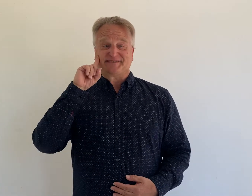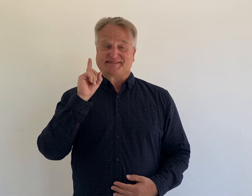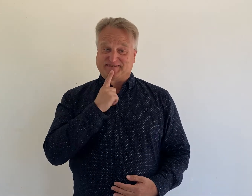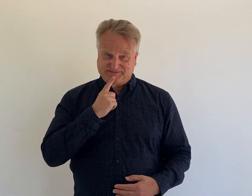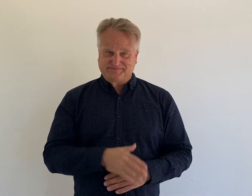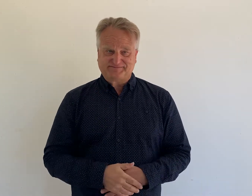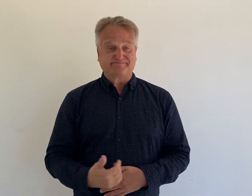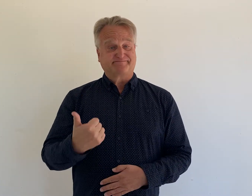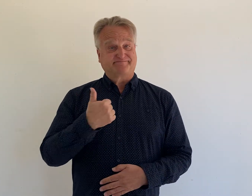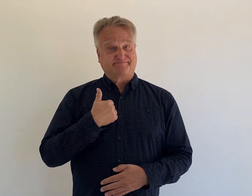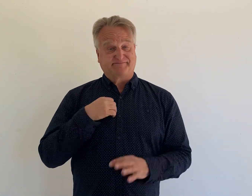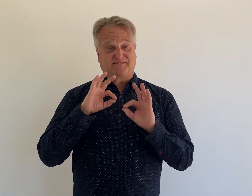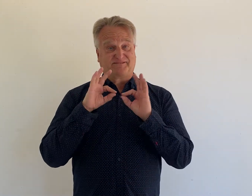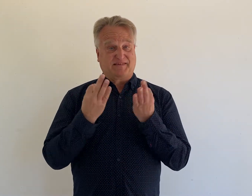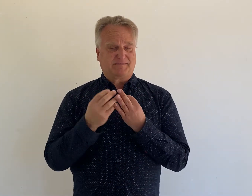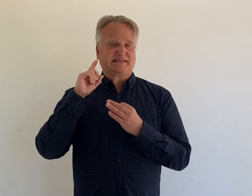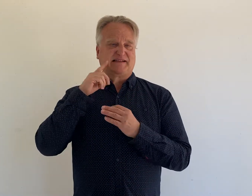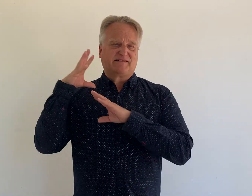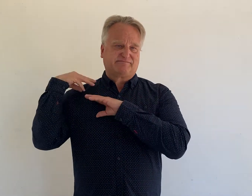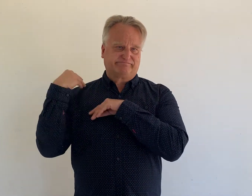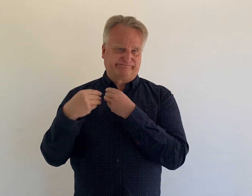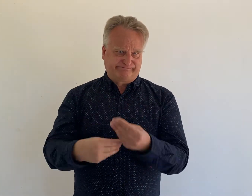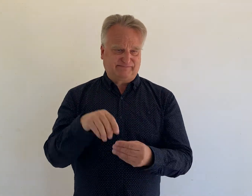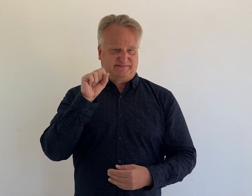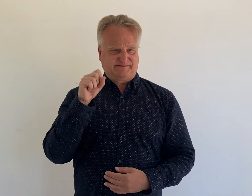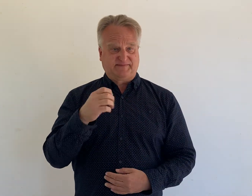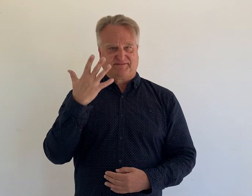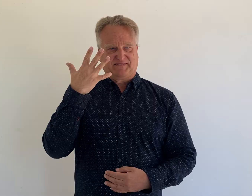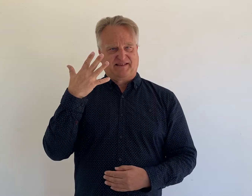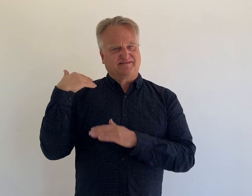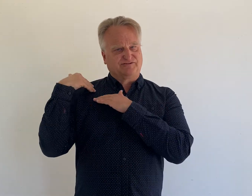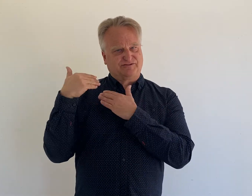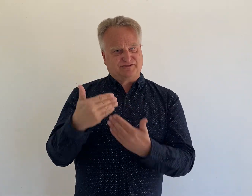I’m Deaf from a family where Deafhood runs for 5 generations